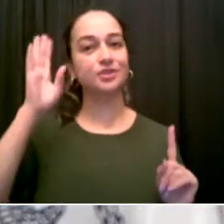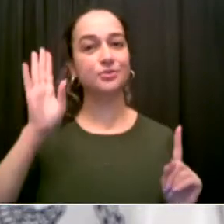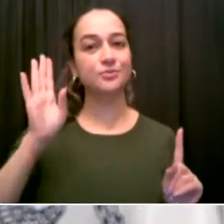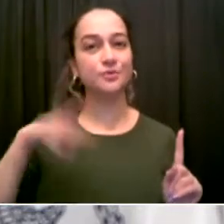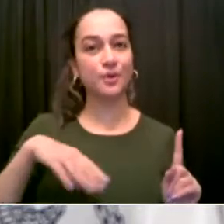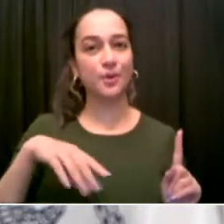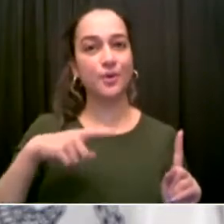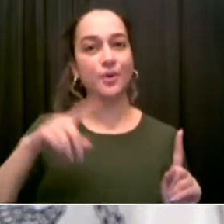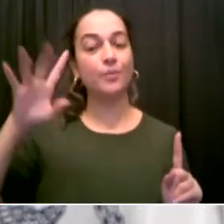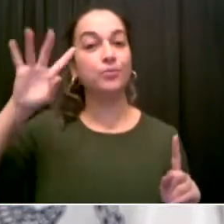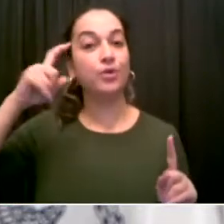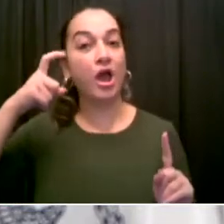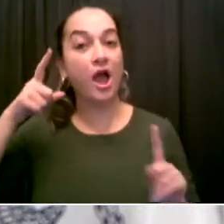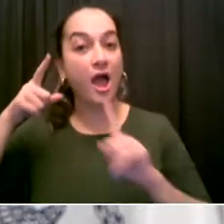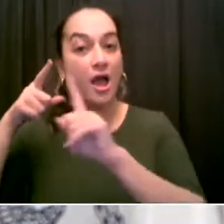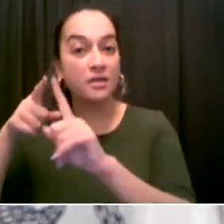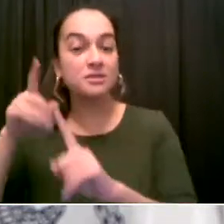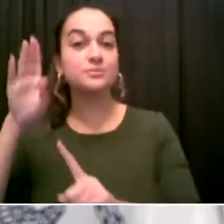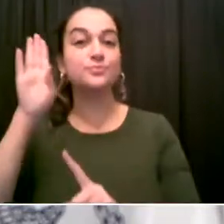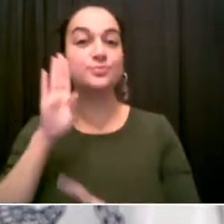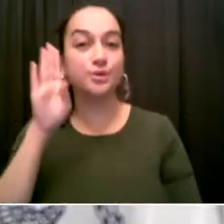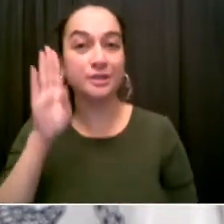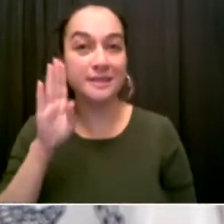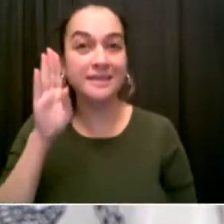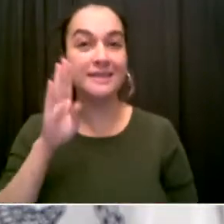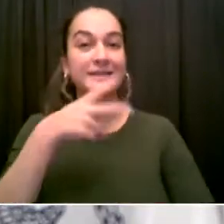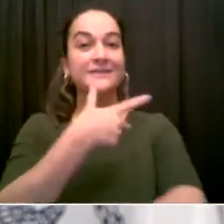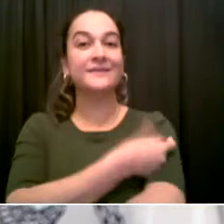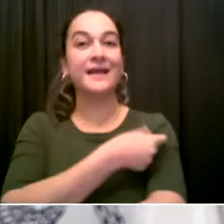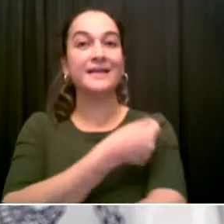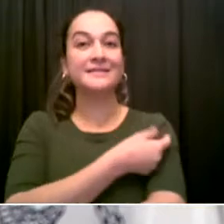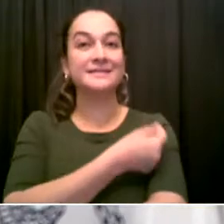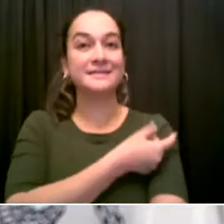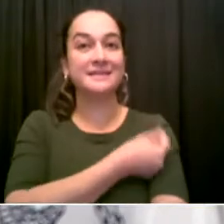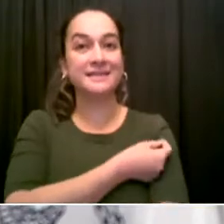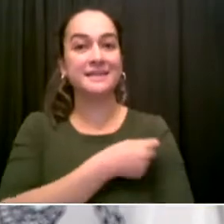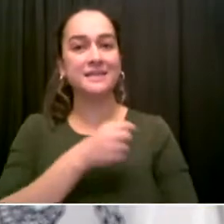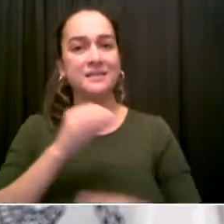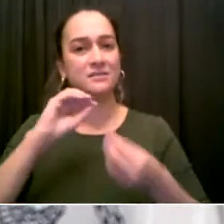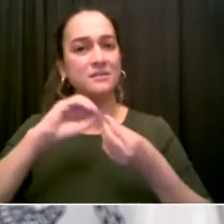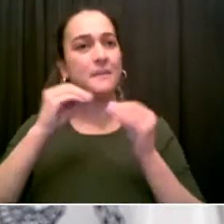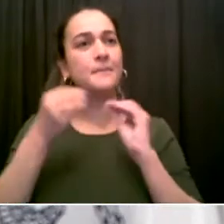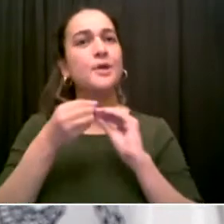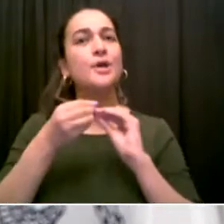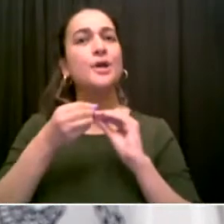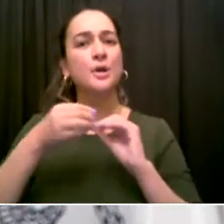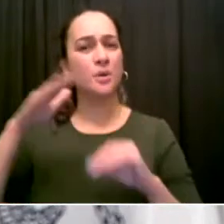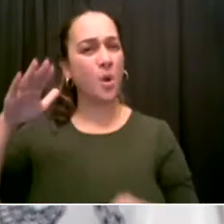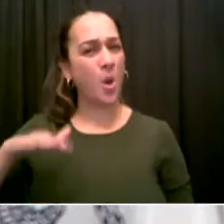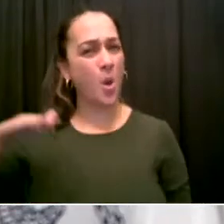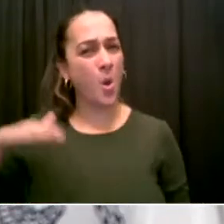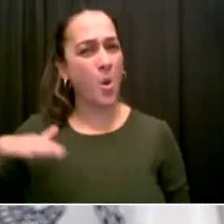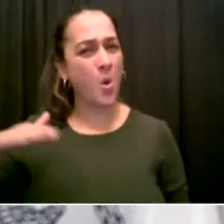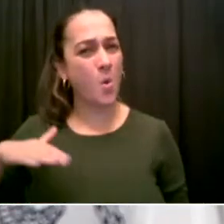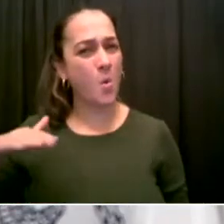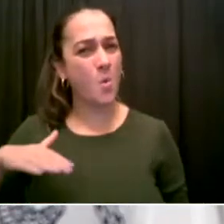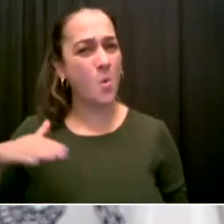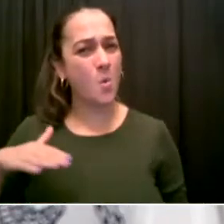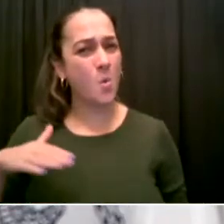Reporter: THANK YOU.